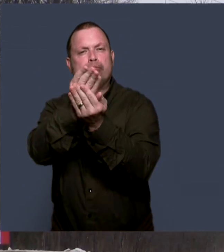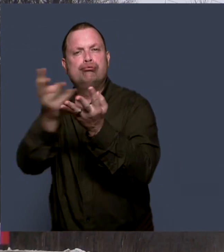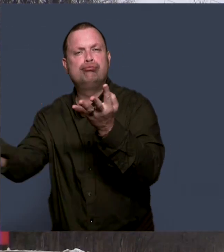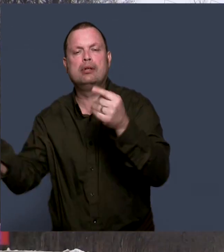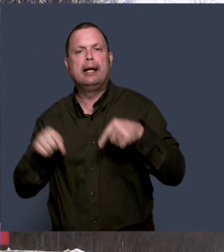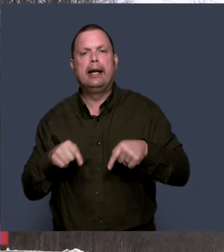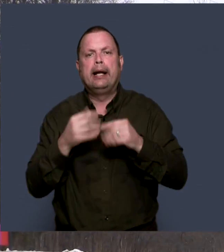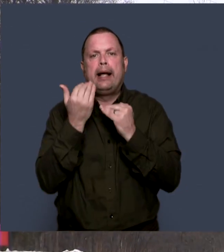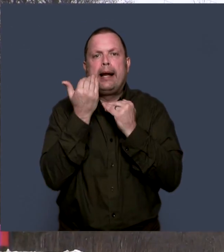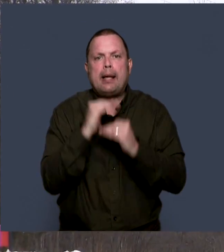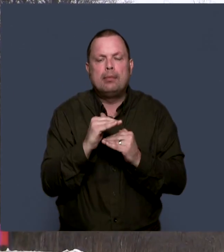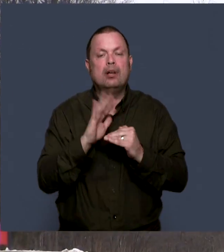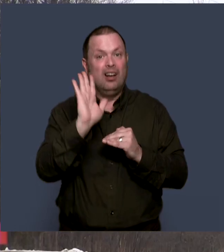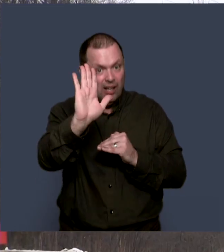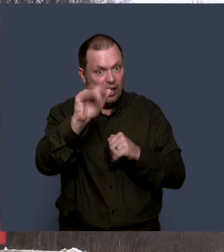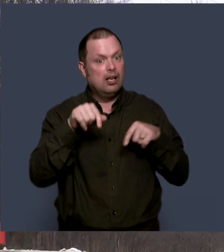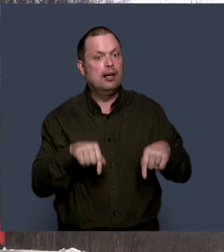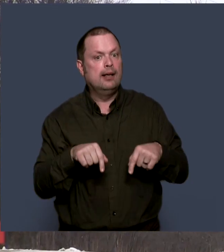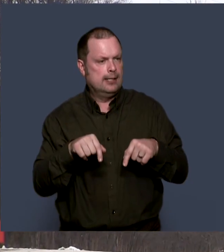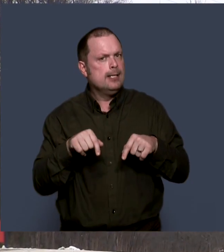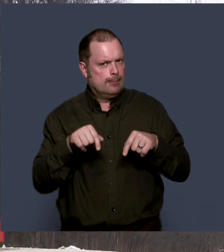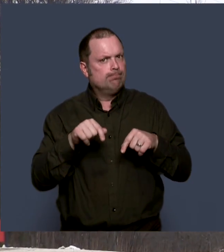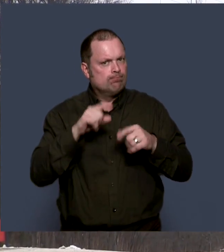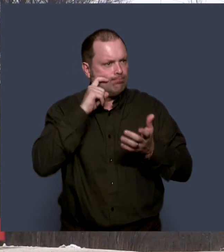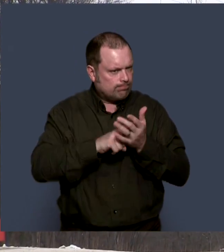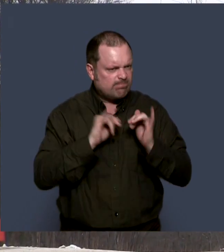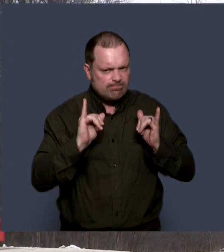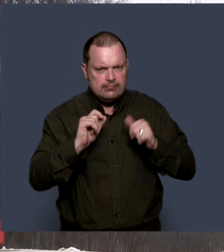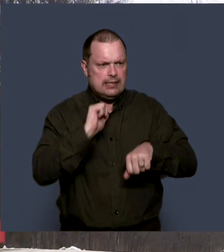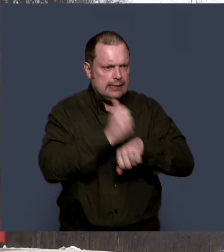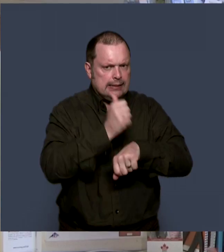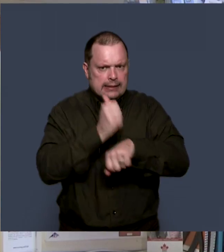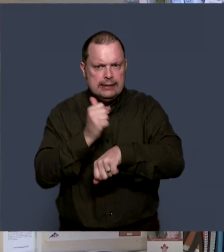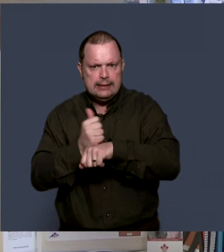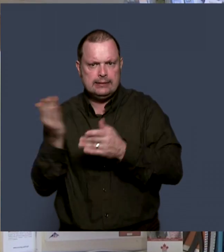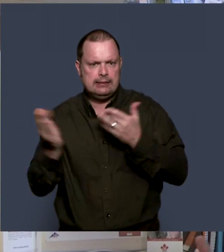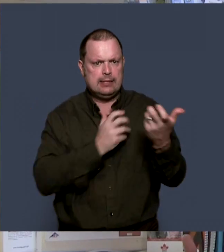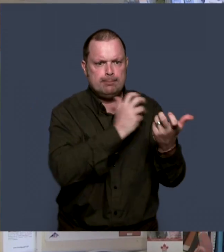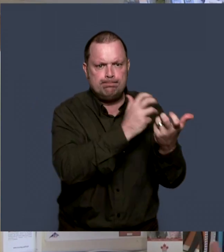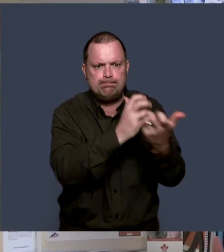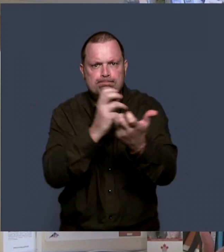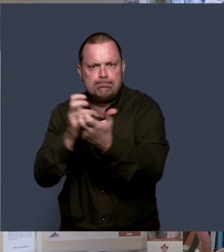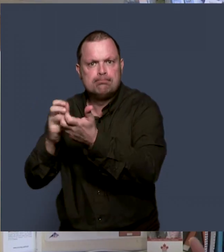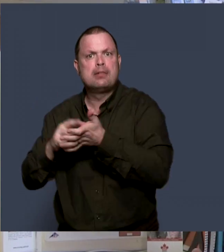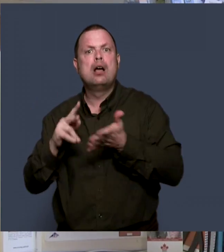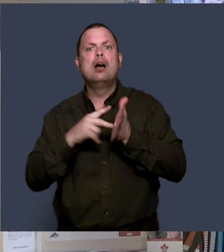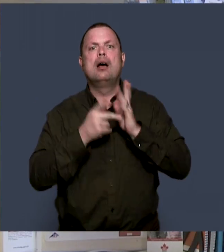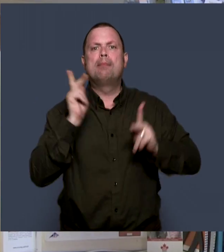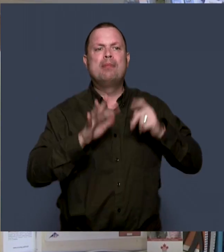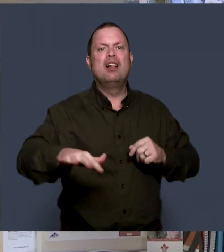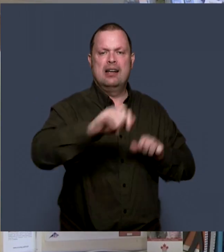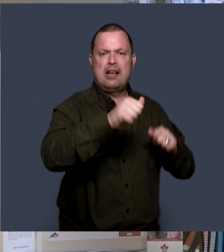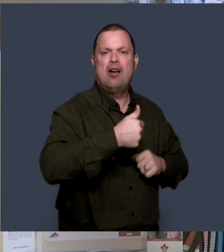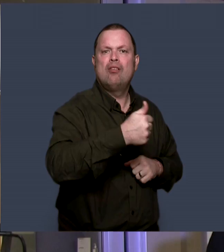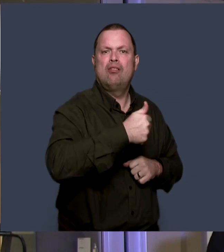So, the Champlain LHIN has identified that having community-based services, local for clients, it's really important.